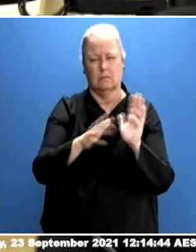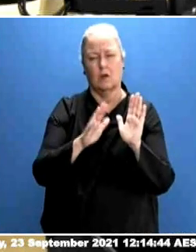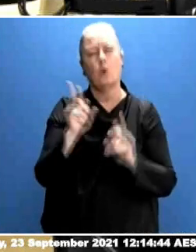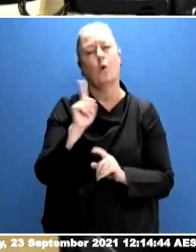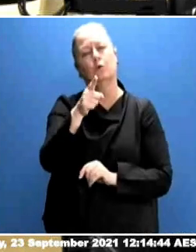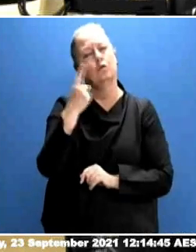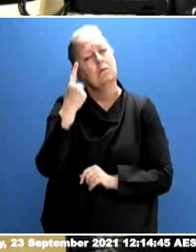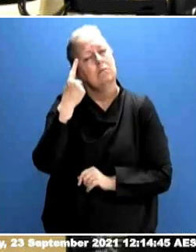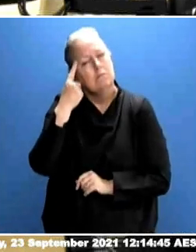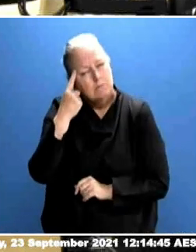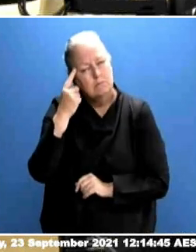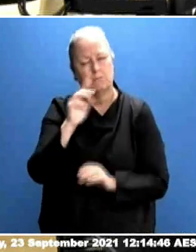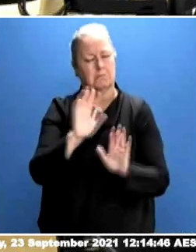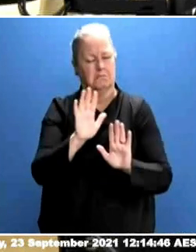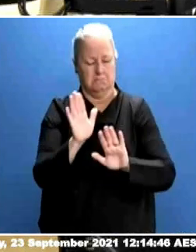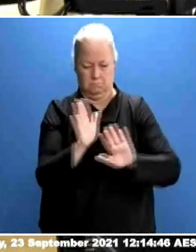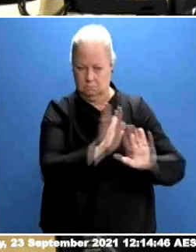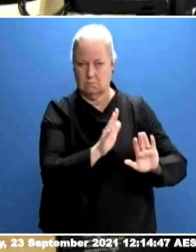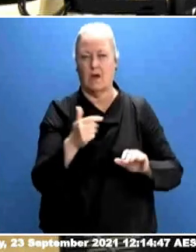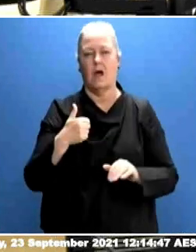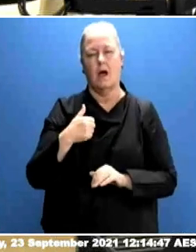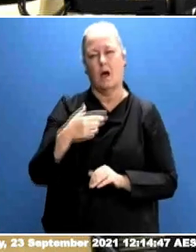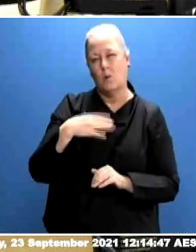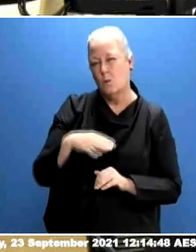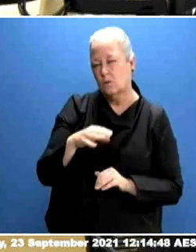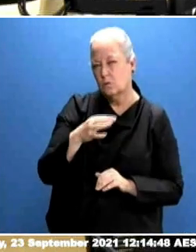might be about it, I'm just going to ask you about what is set out there